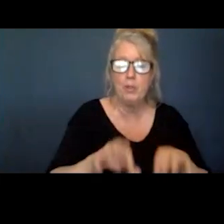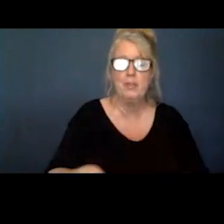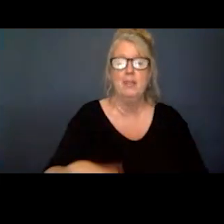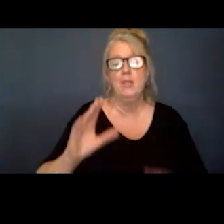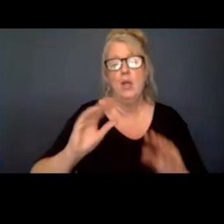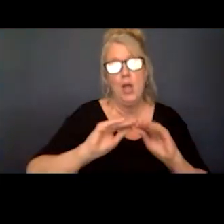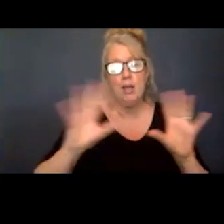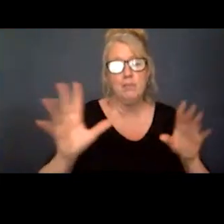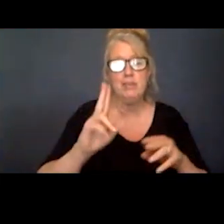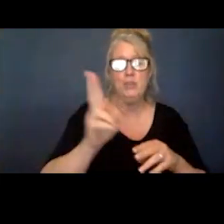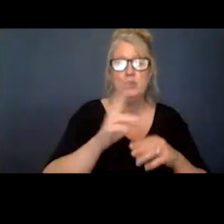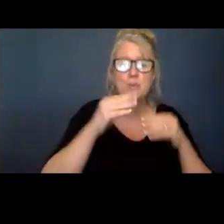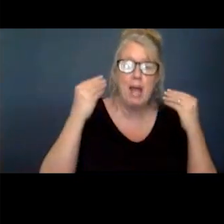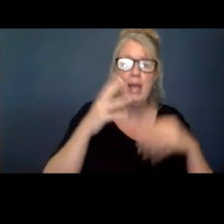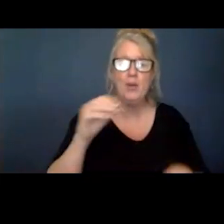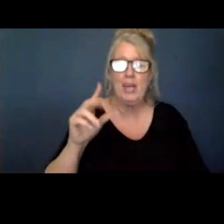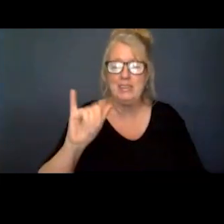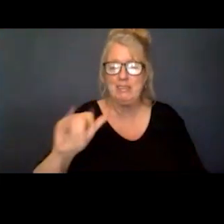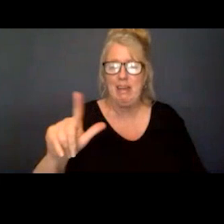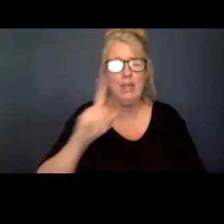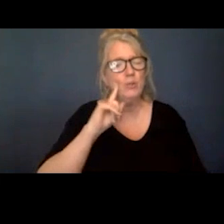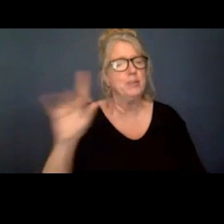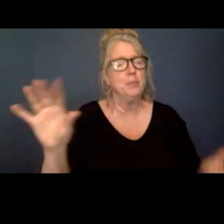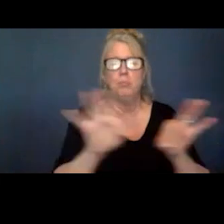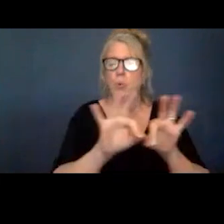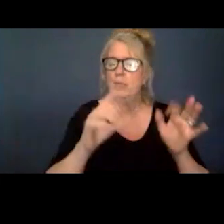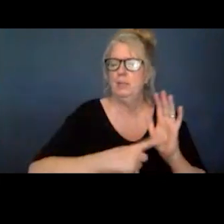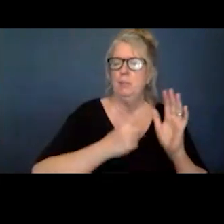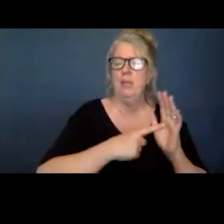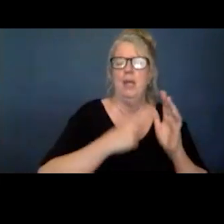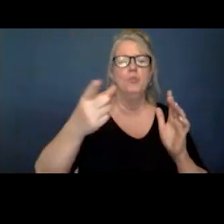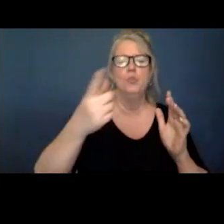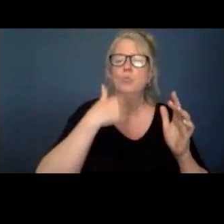use this with discretion, but sometimes you have to put yourself out there to get the results you